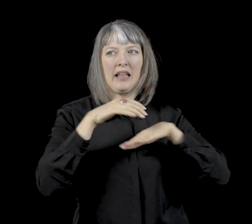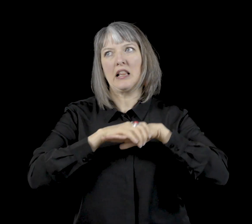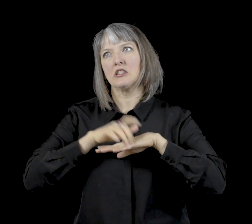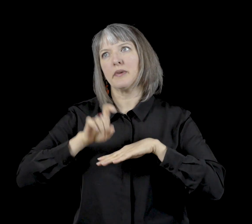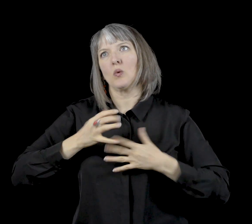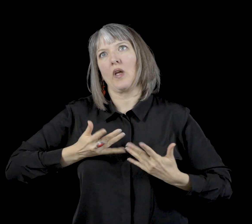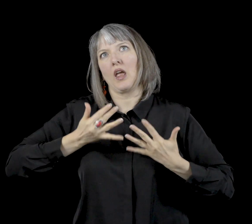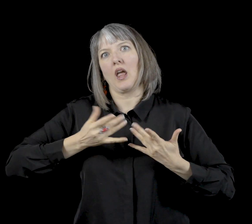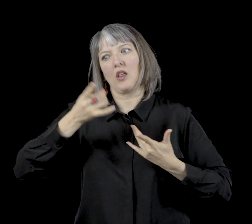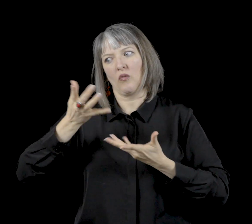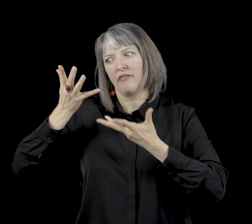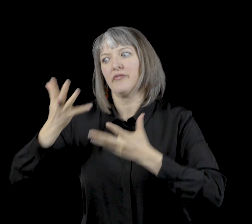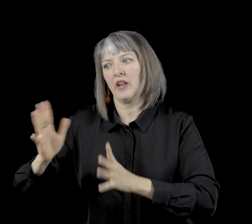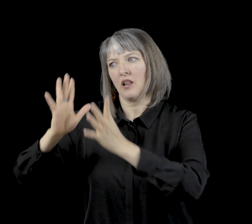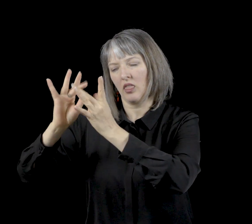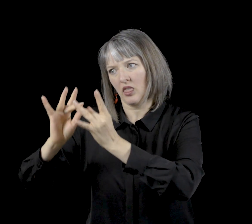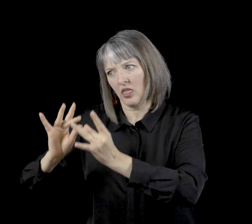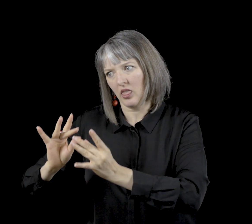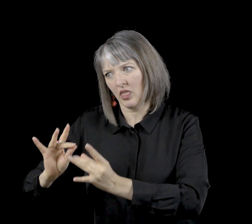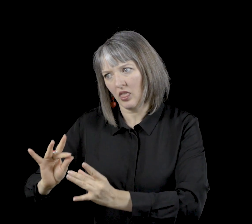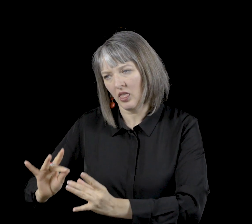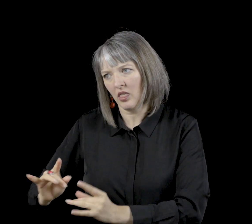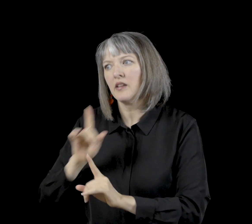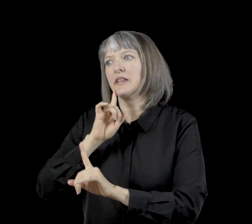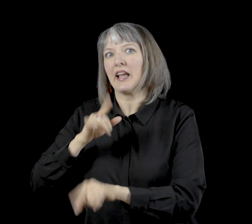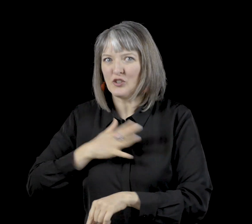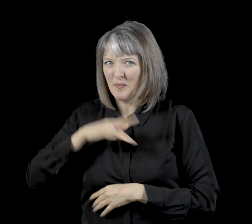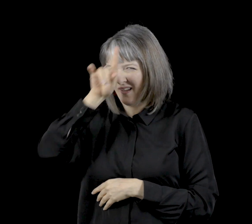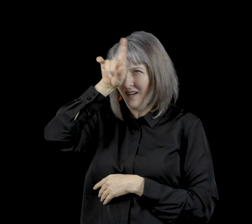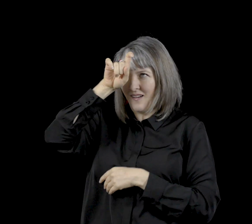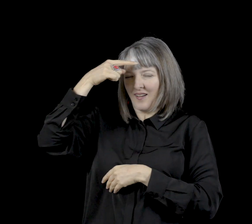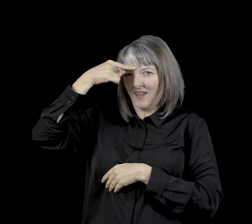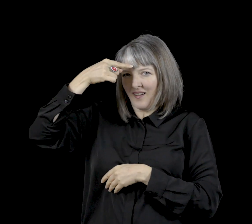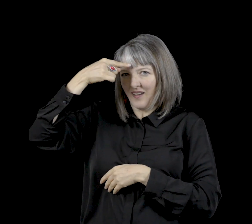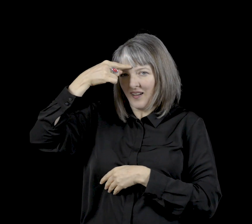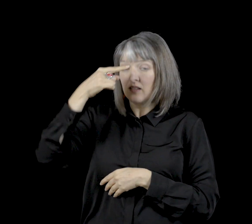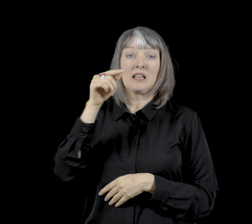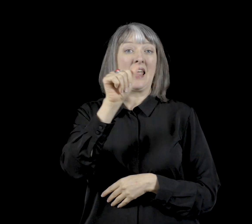Where in English, I will have to wait for the story to be completed to get all my inner questioned answered.